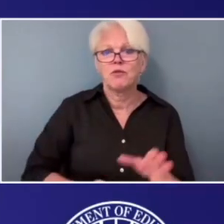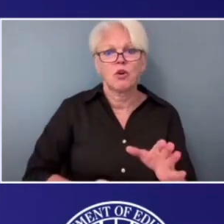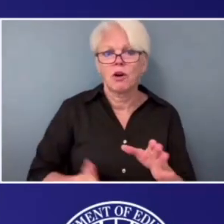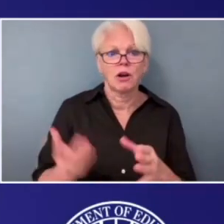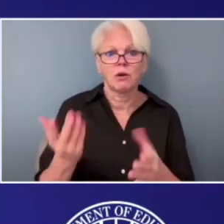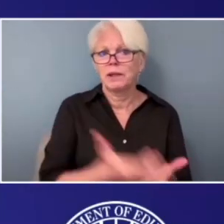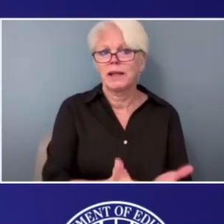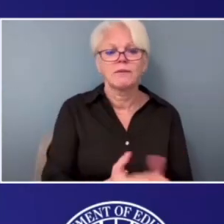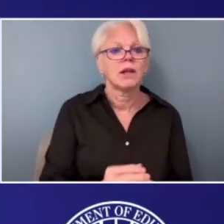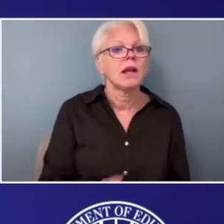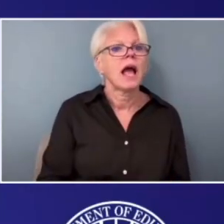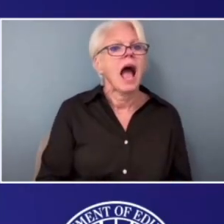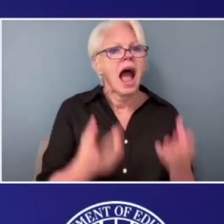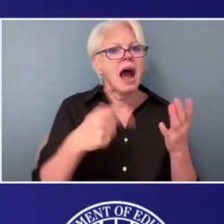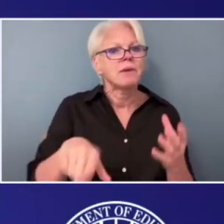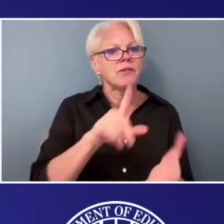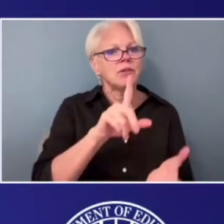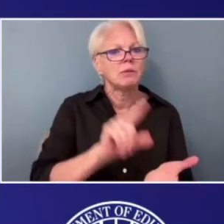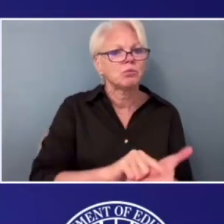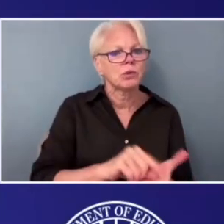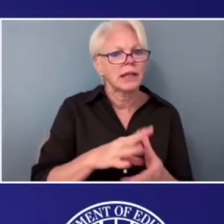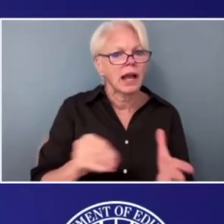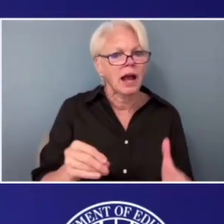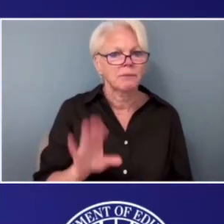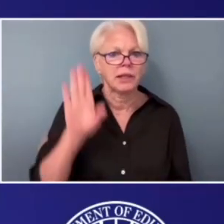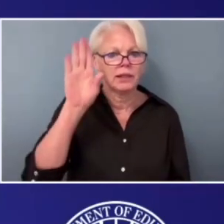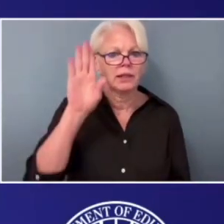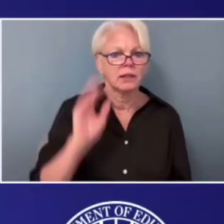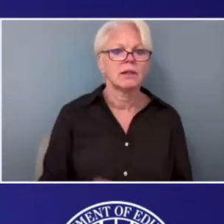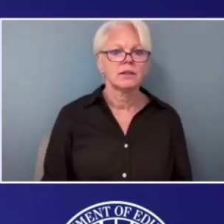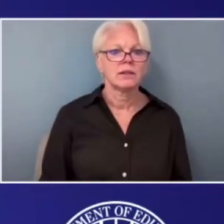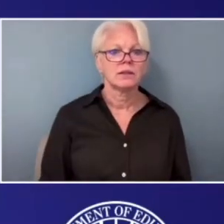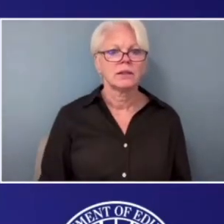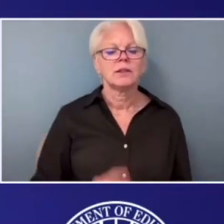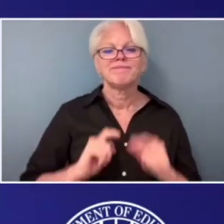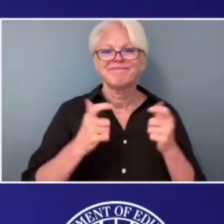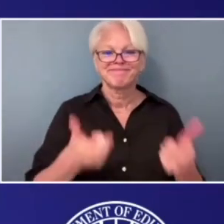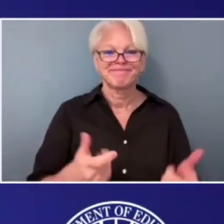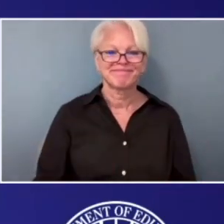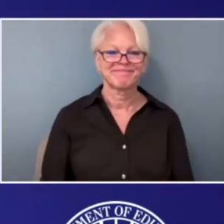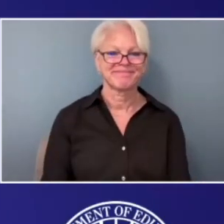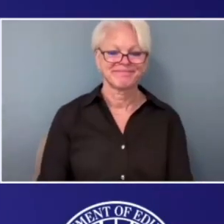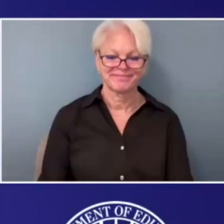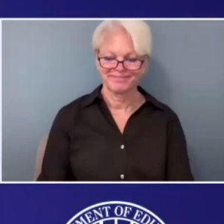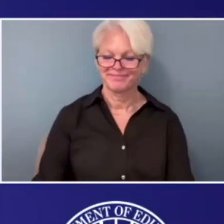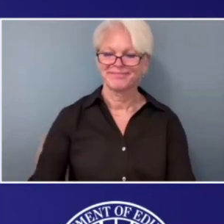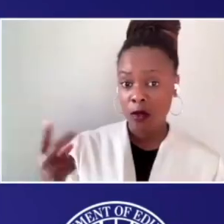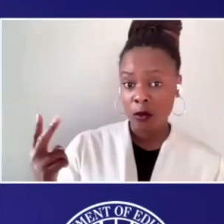How many need a printed copy of it? One -- I'm sorry. One, two, three, four,